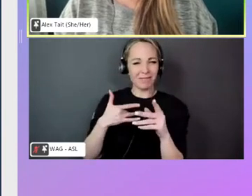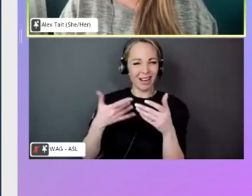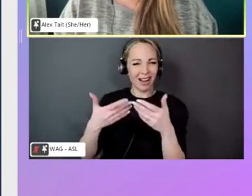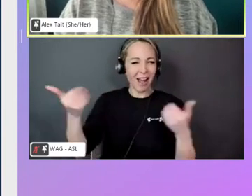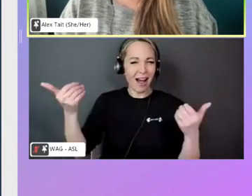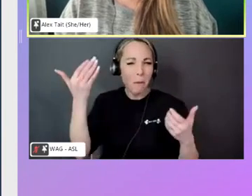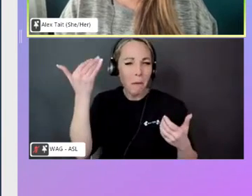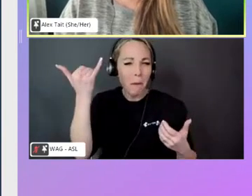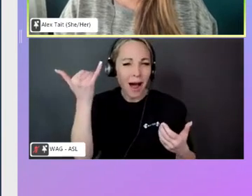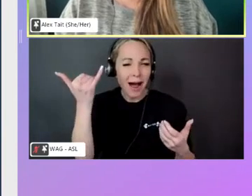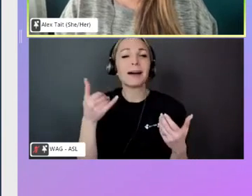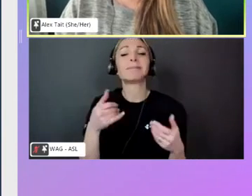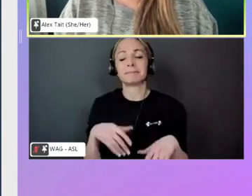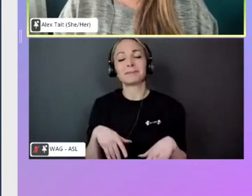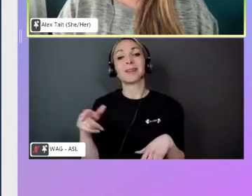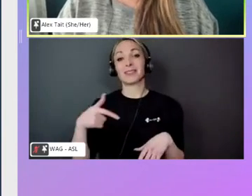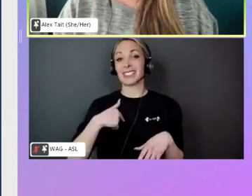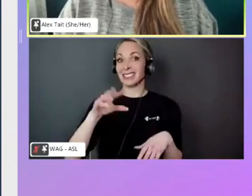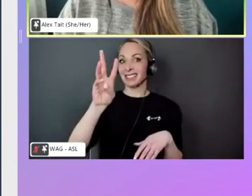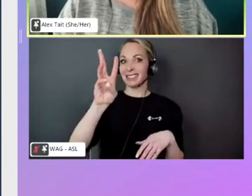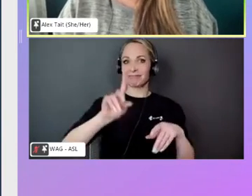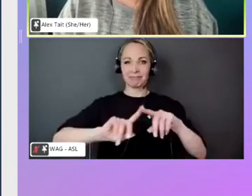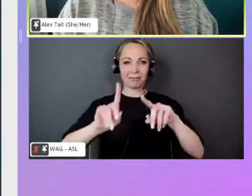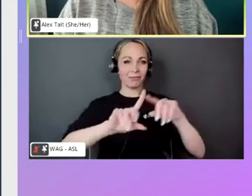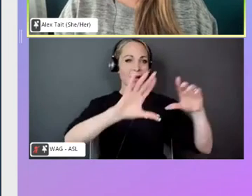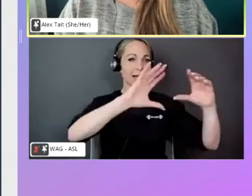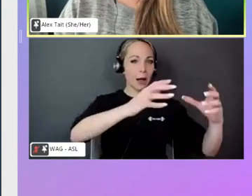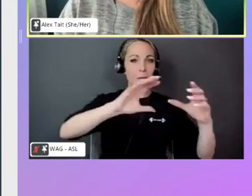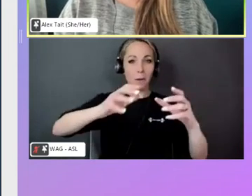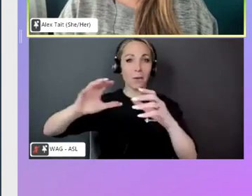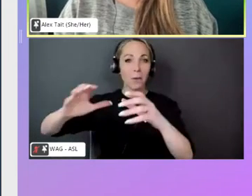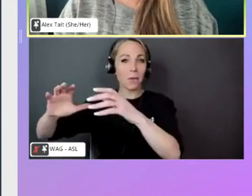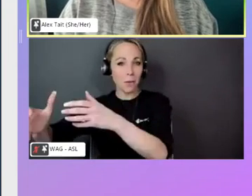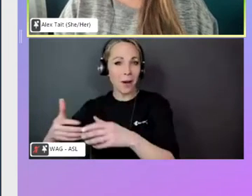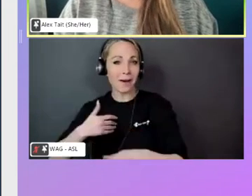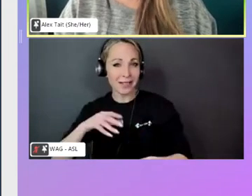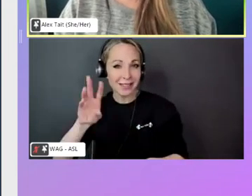research study of with interviews older folks, they divided people into six different